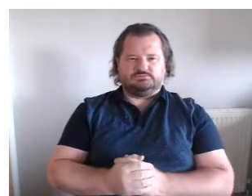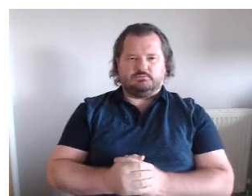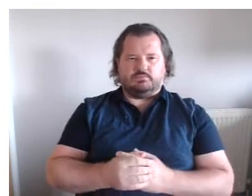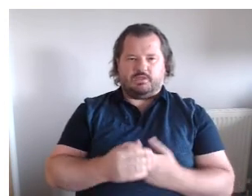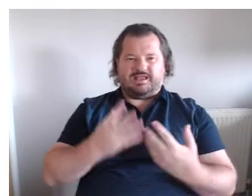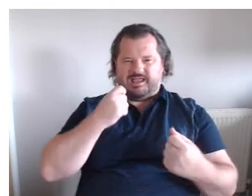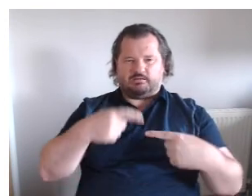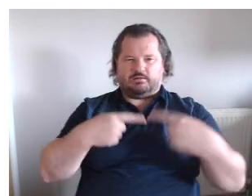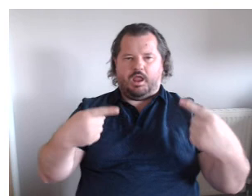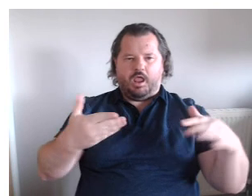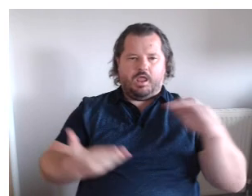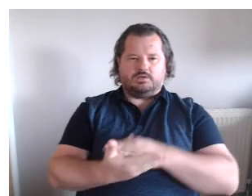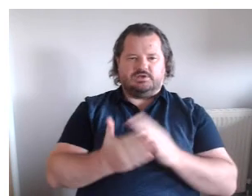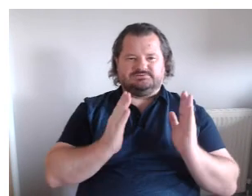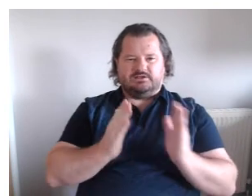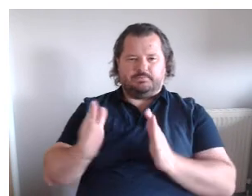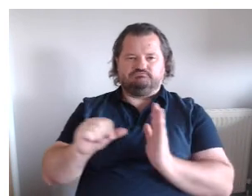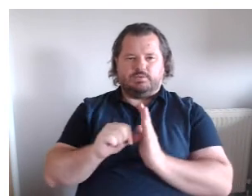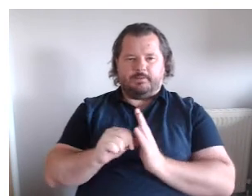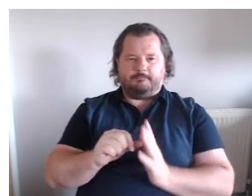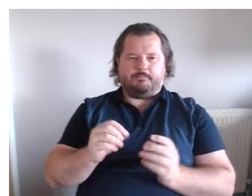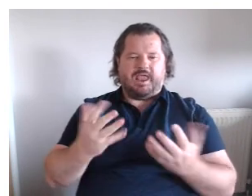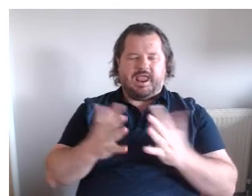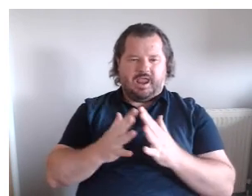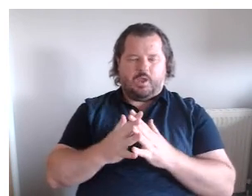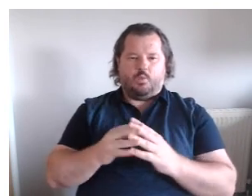We can counteract the under-segmentation problem by inserting changepoints.